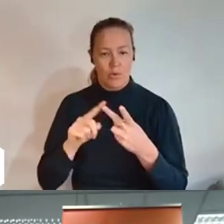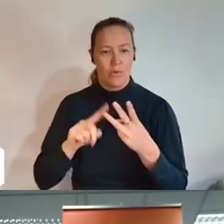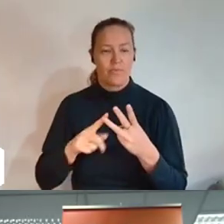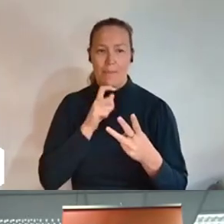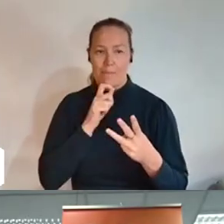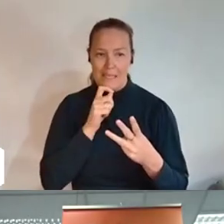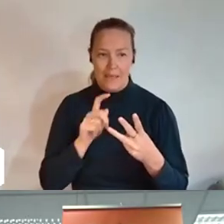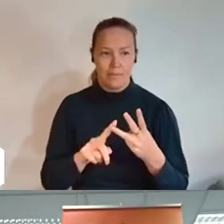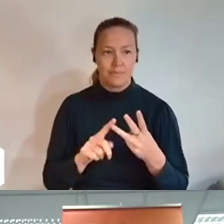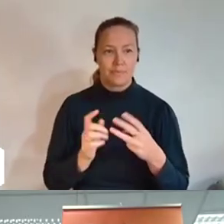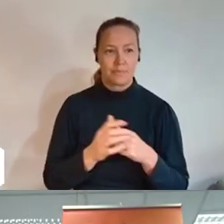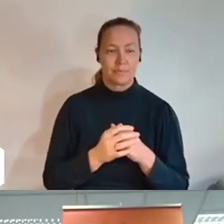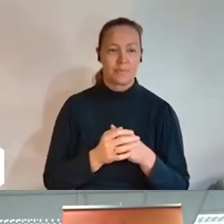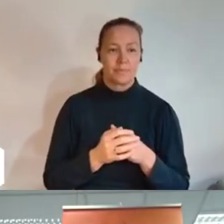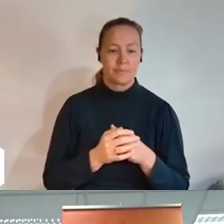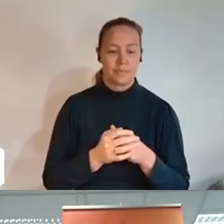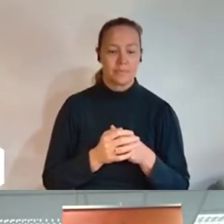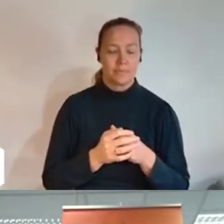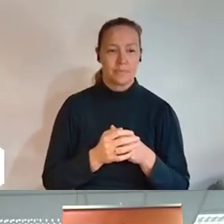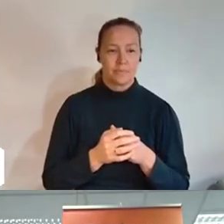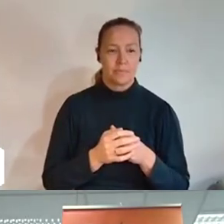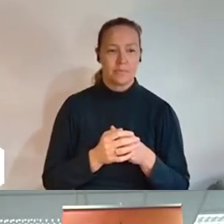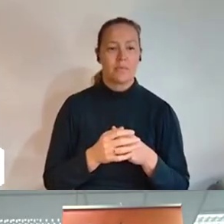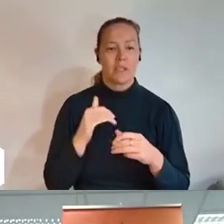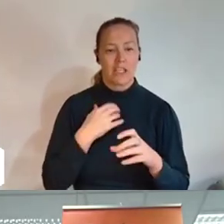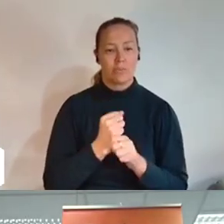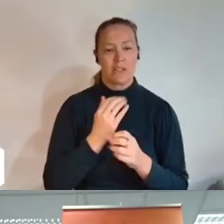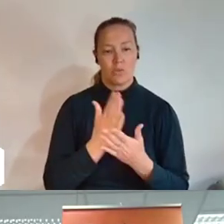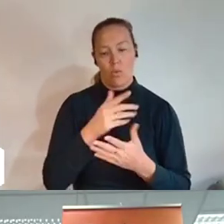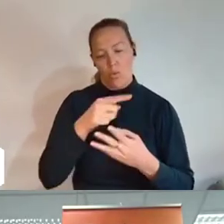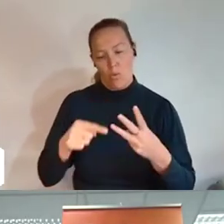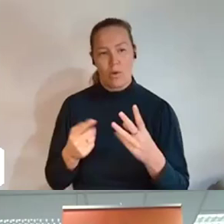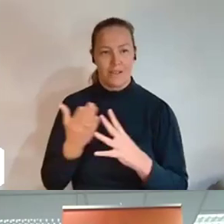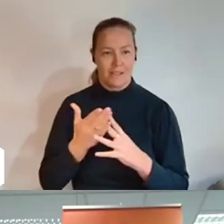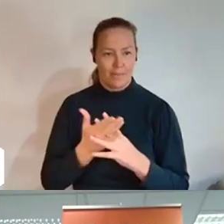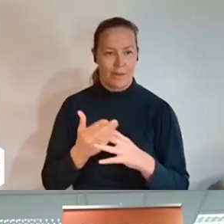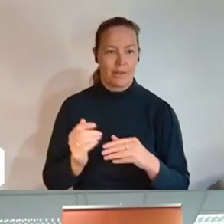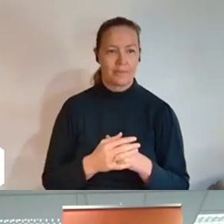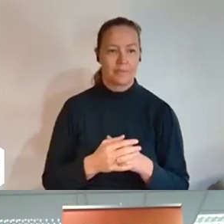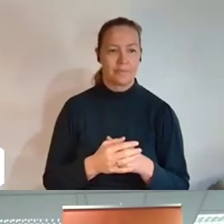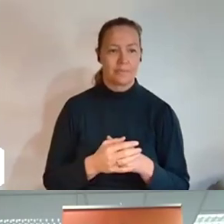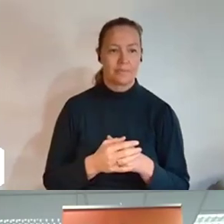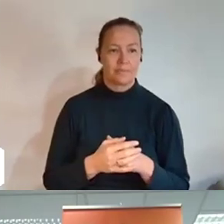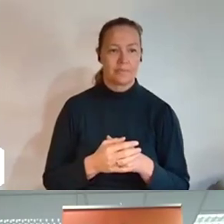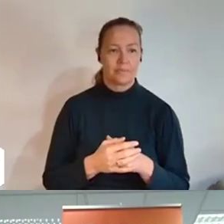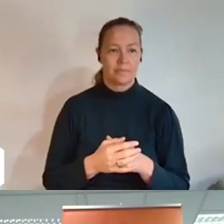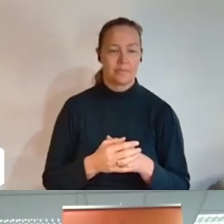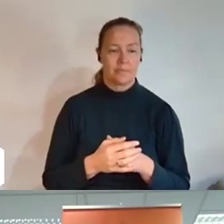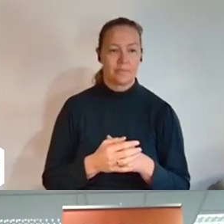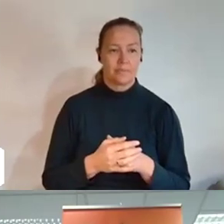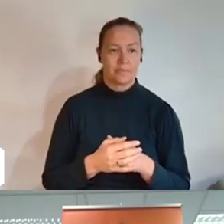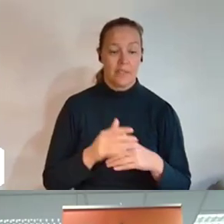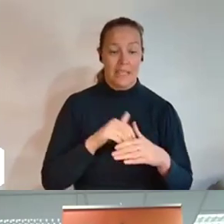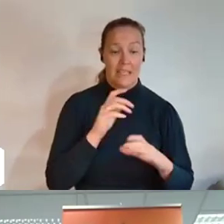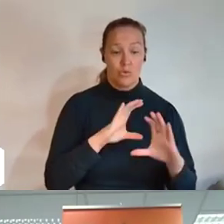that those spaces are accessible too. While the Commission might not have a direct role